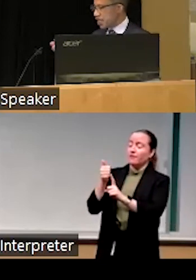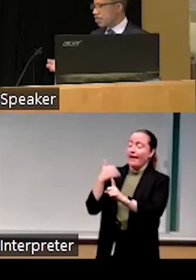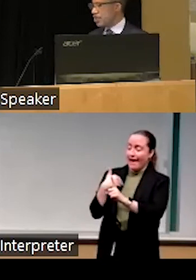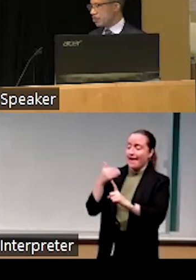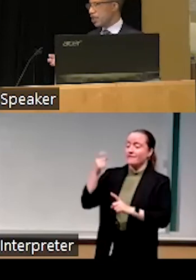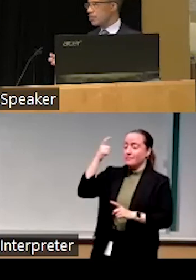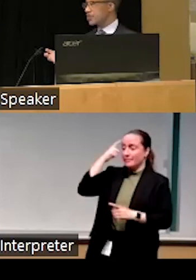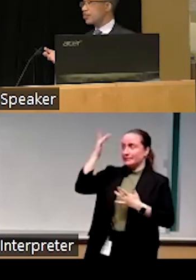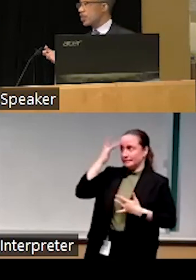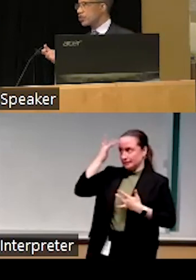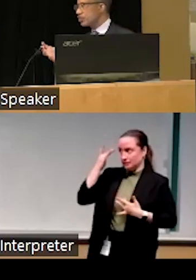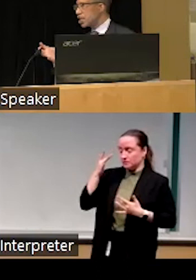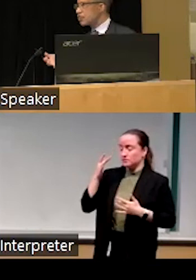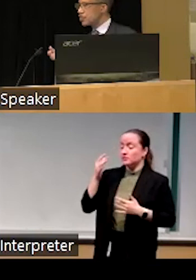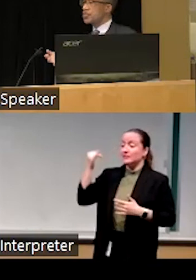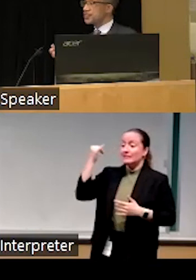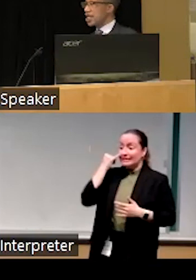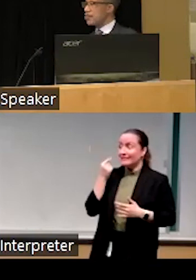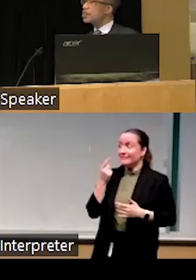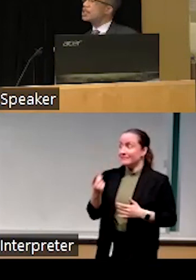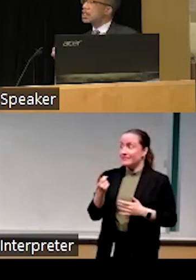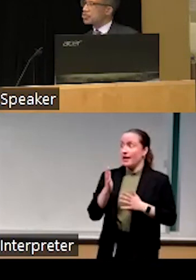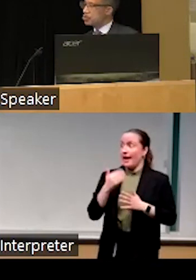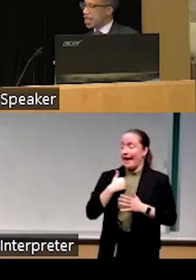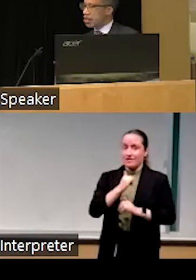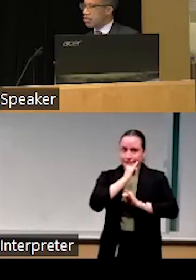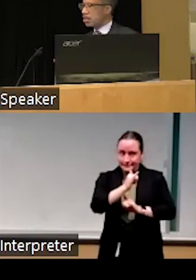speaking with working with someone who comes from the same cultural background